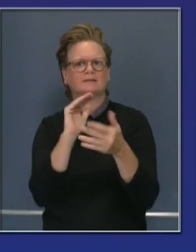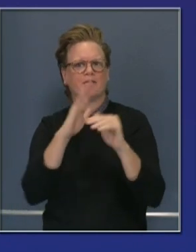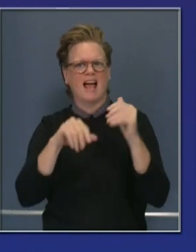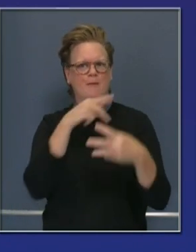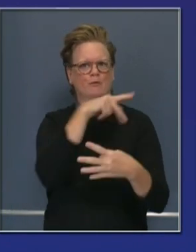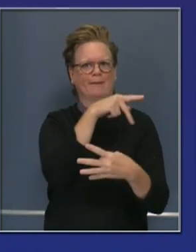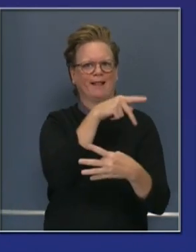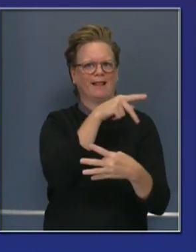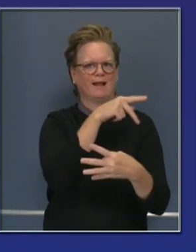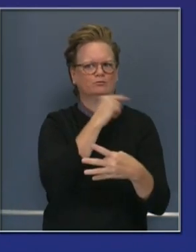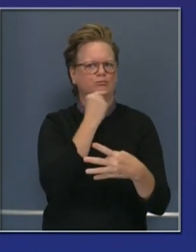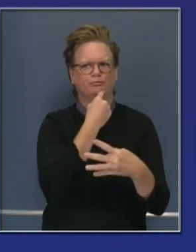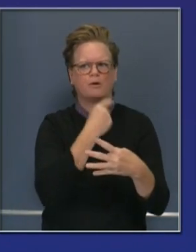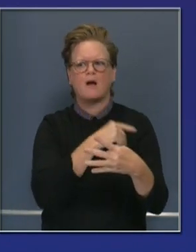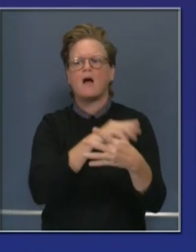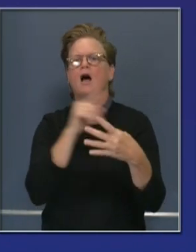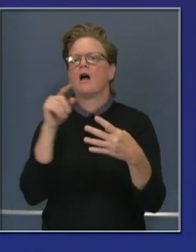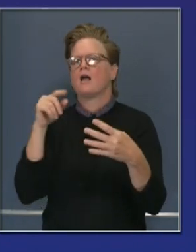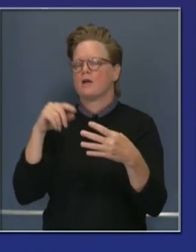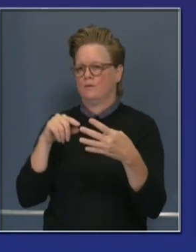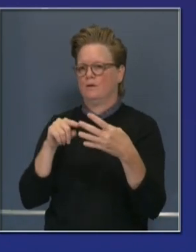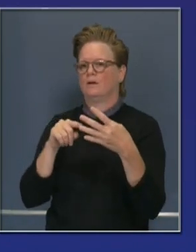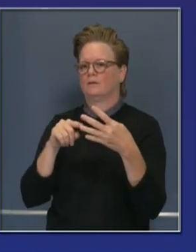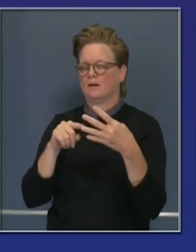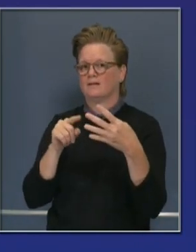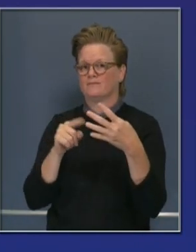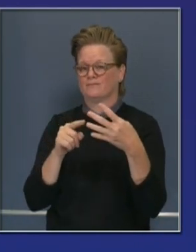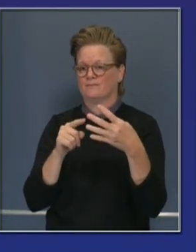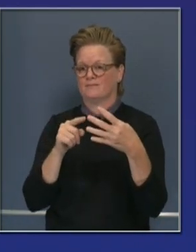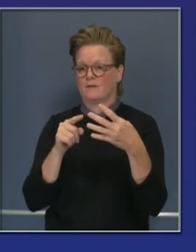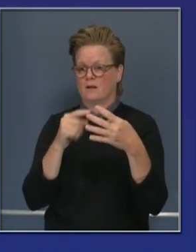THE NEW SECTORS NOW 3 TIERS THE RED, TIERS A SUBSTANTIAL SPREAD THAT'S REFLECTED 4-7 CASES ARE NEW CASES PER